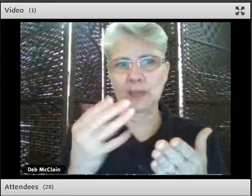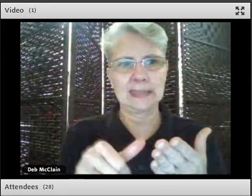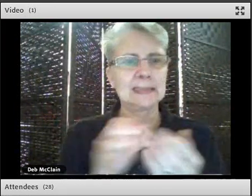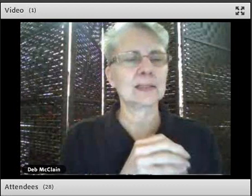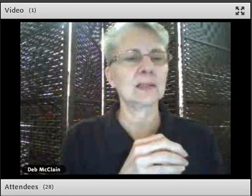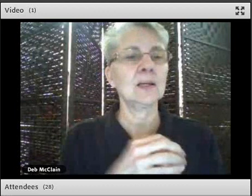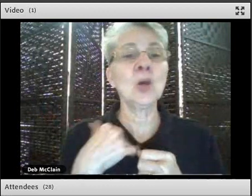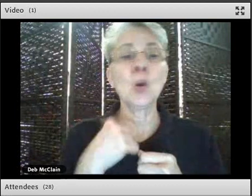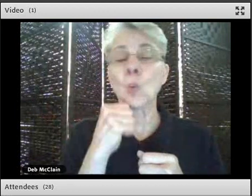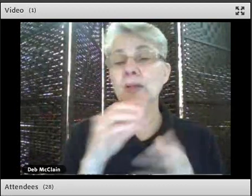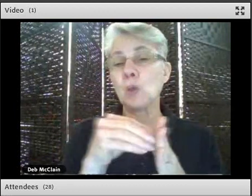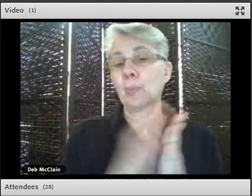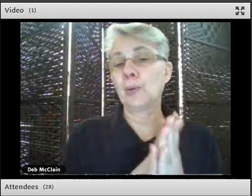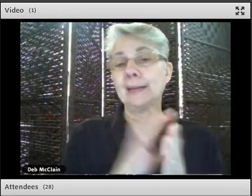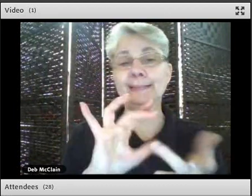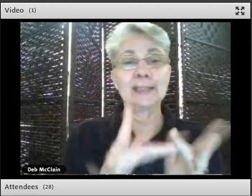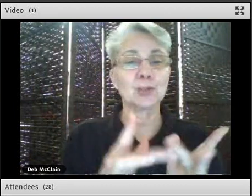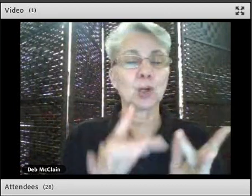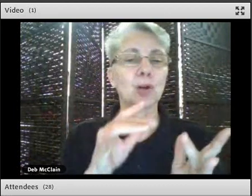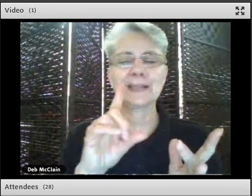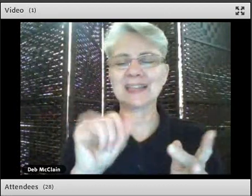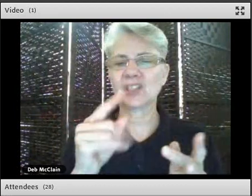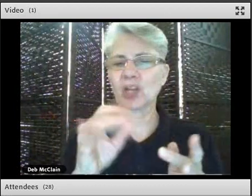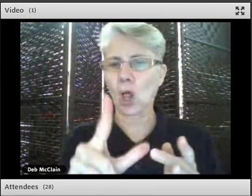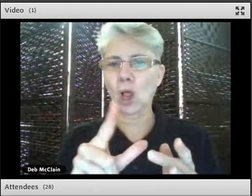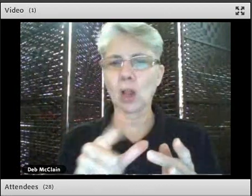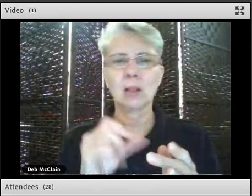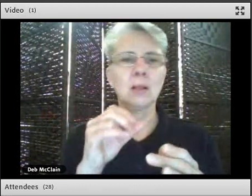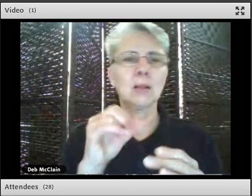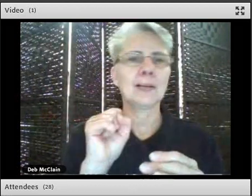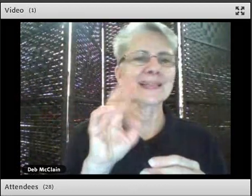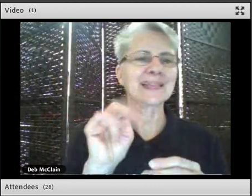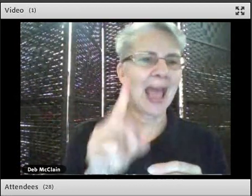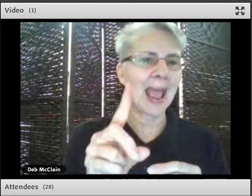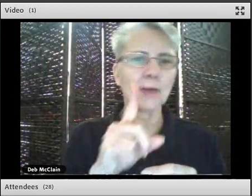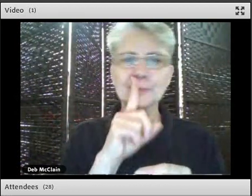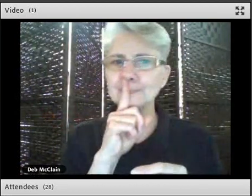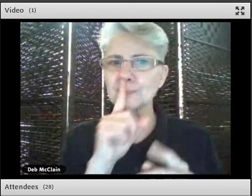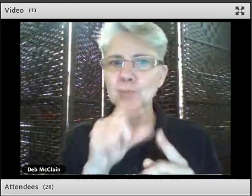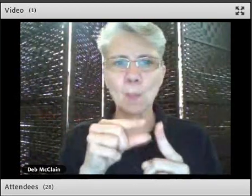We've already done that with this 344 and 347 field.